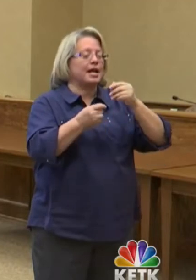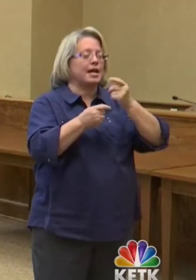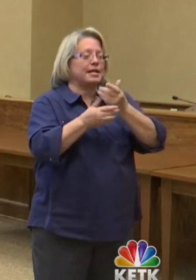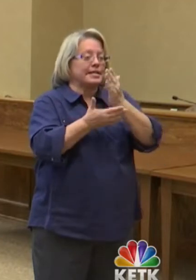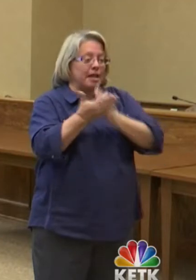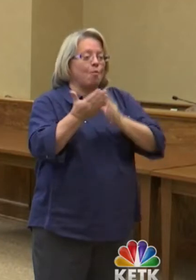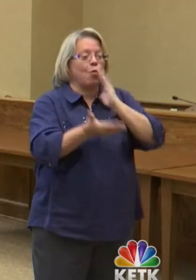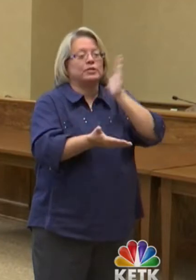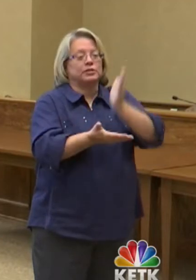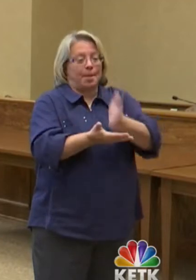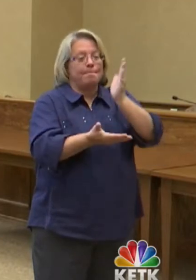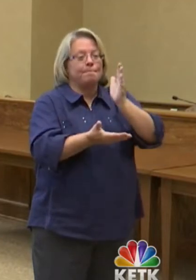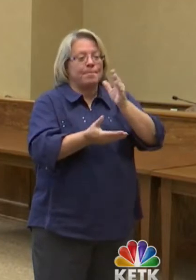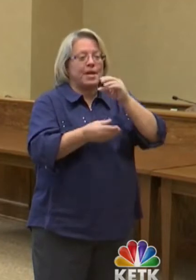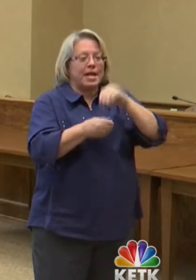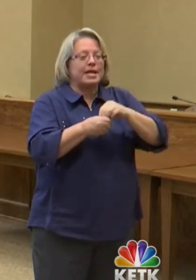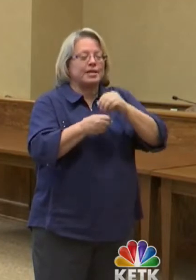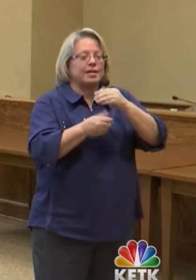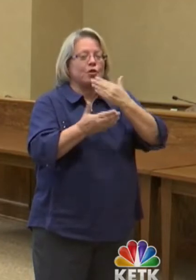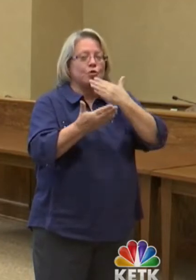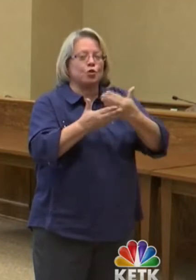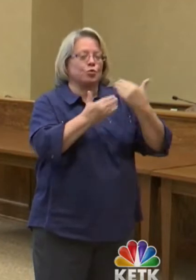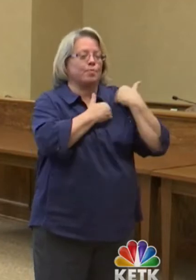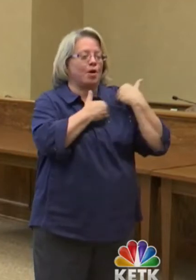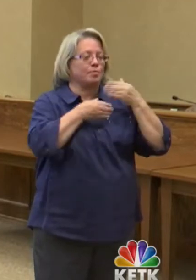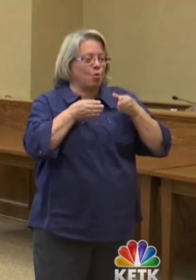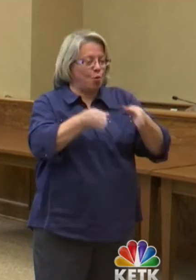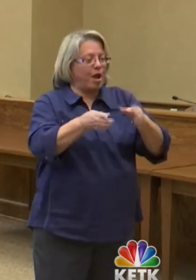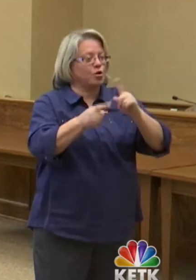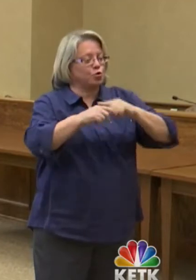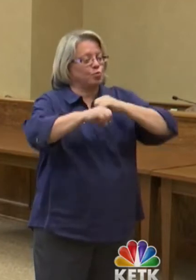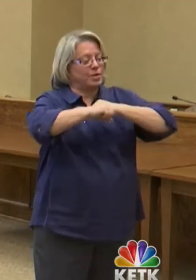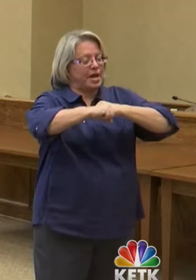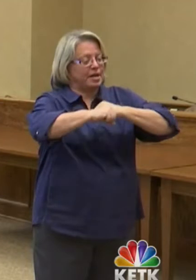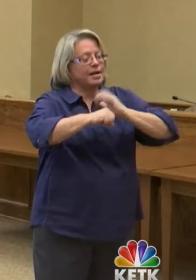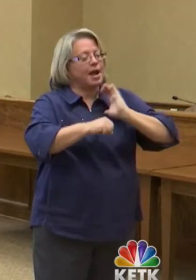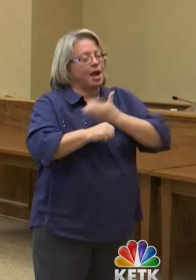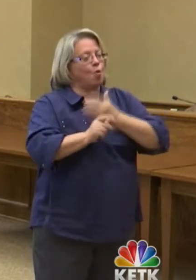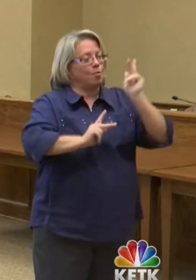INDIVIDUAL LIVES. SECOND, FOCUS ON WAYS TO PROVIDE SUPPORT FOR OUR BUSINESSES LOCALLY. THIRD, PHASE OUT SOME OF THE LOCAL STAY-AT-HOME ORDER PROVISIONS.